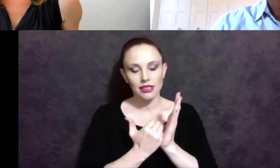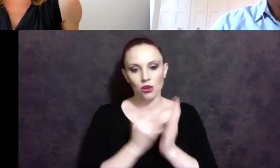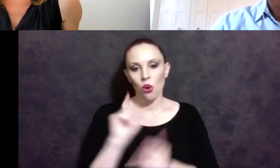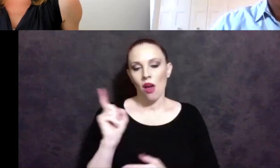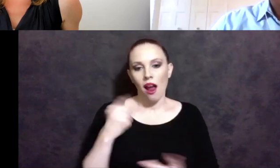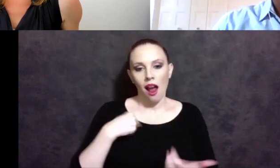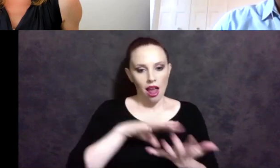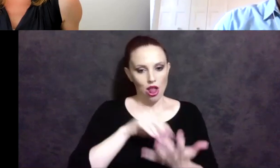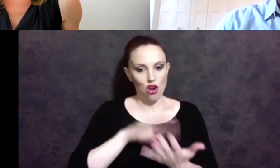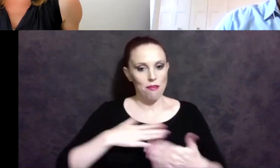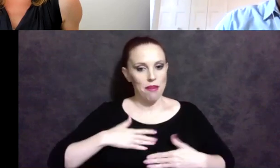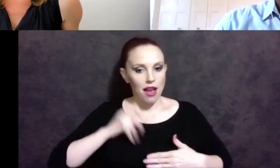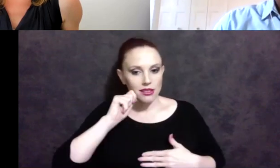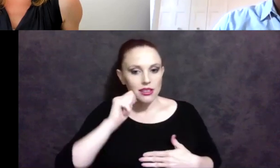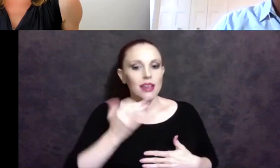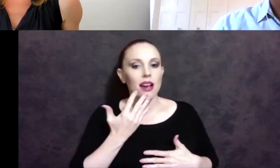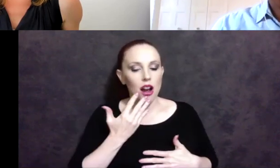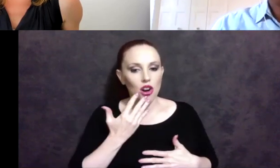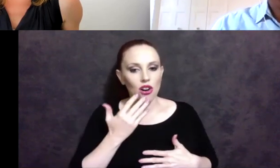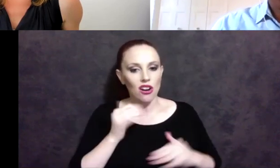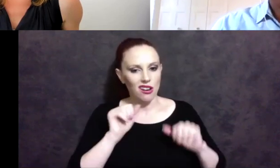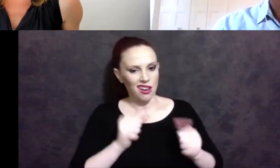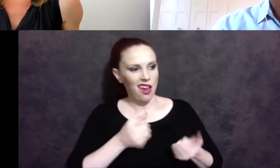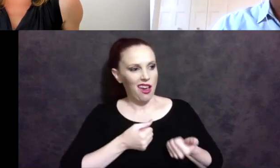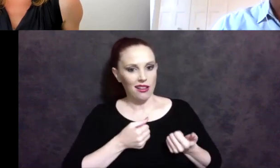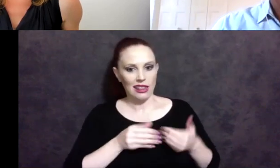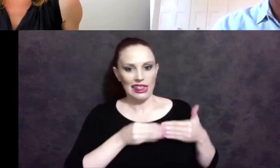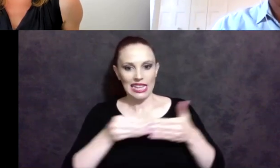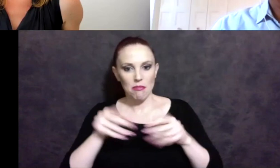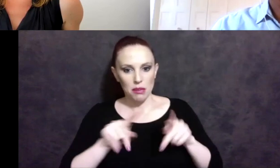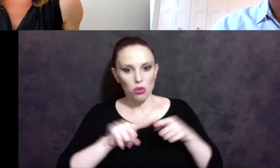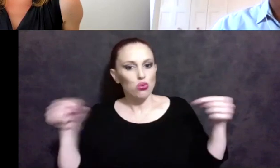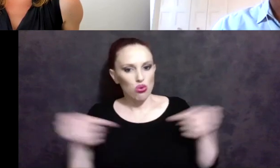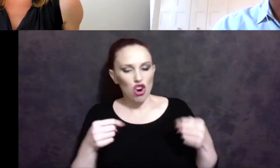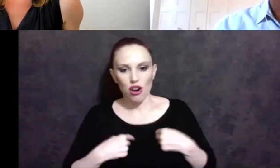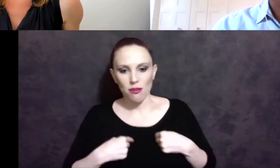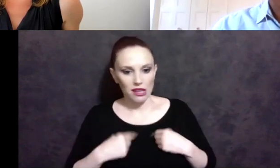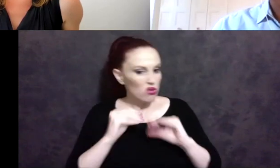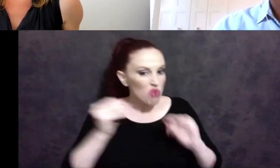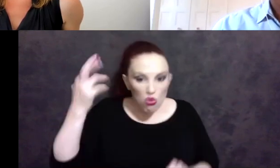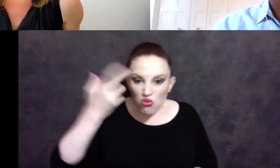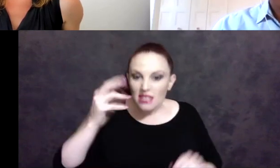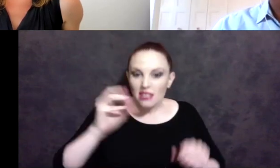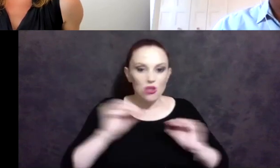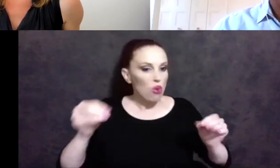color could lead others to cause me harm without reason or explanation and therefore being